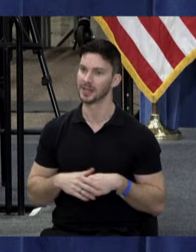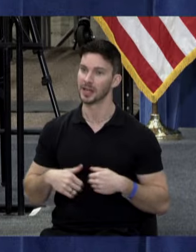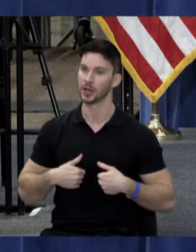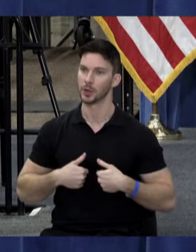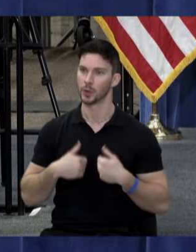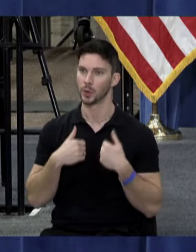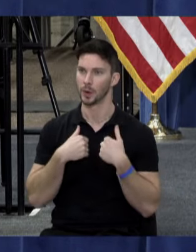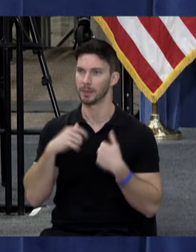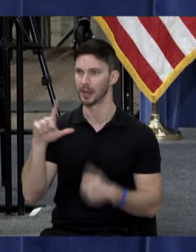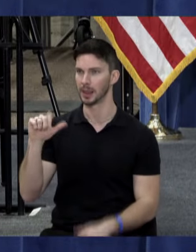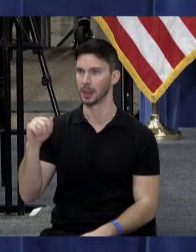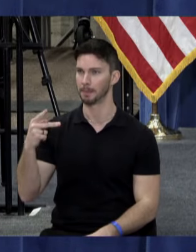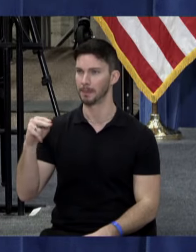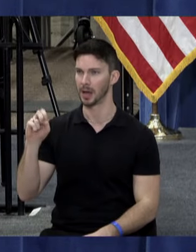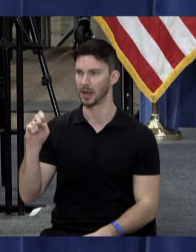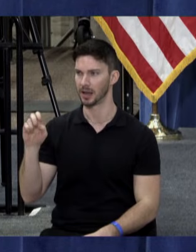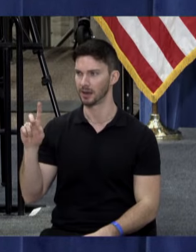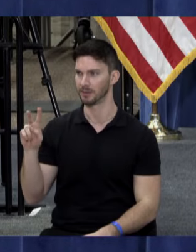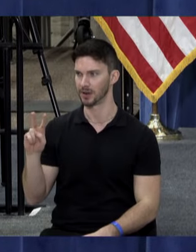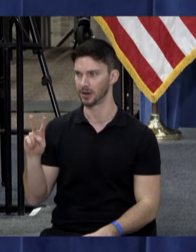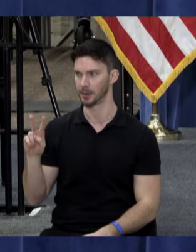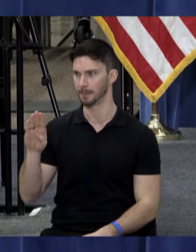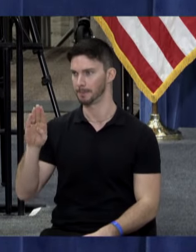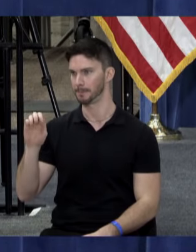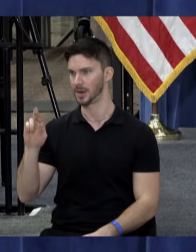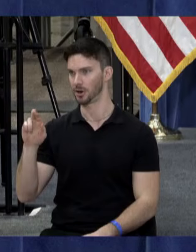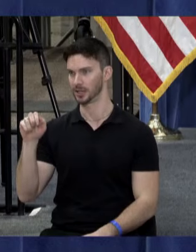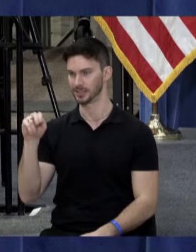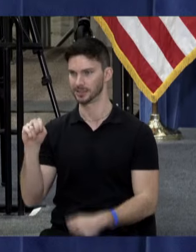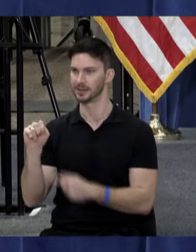and so I'm considered a piney -- Pine Barrens of New Jersey, so that's -- hence,